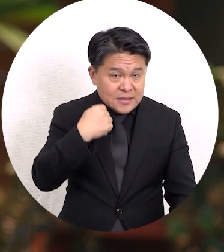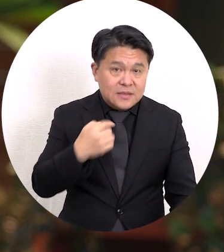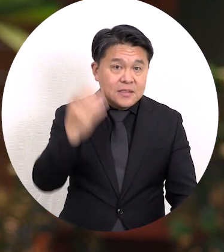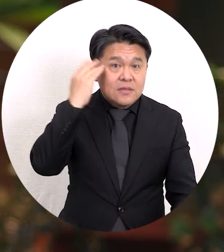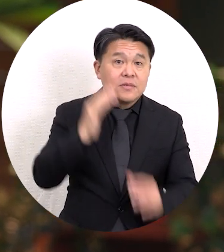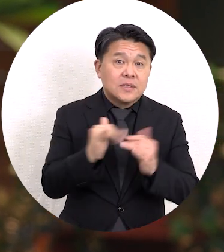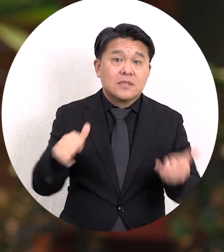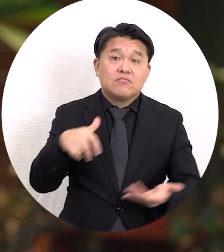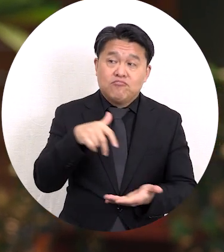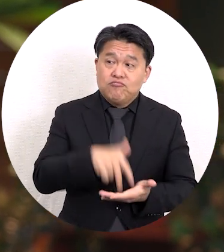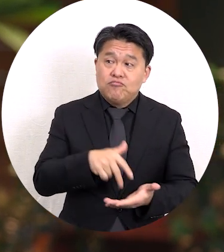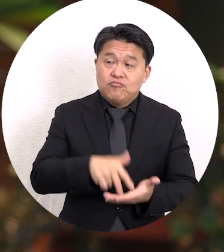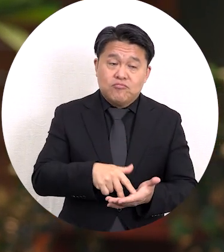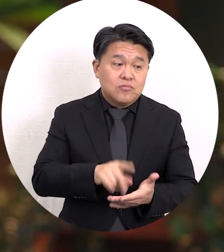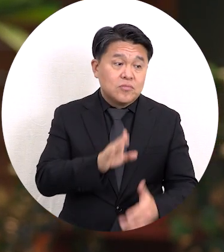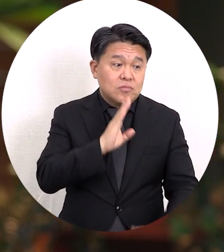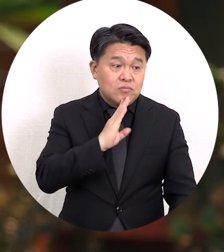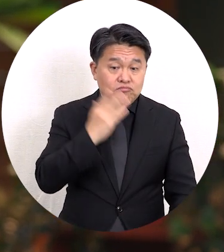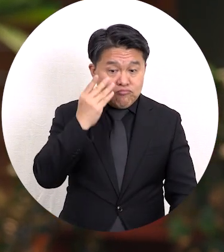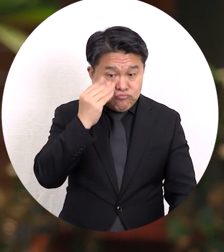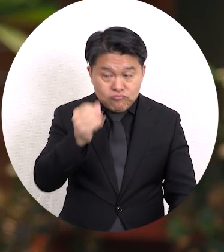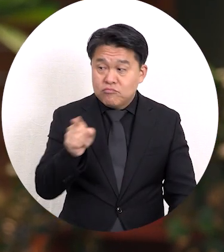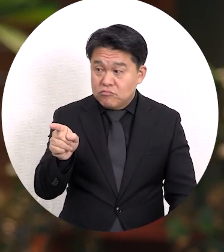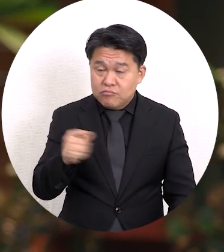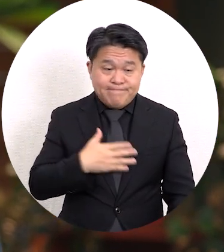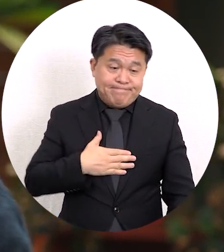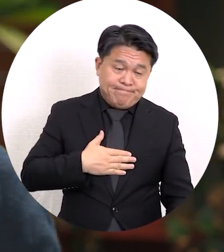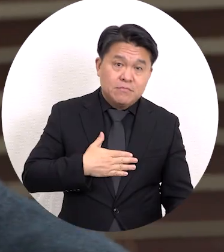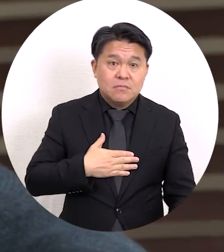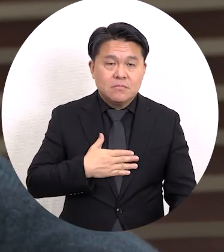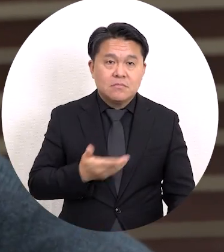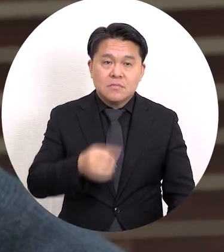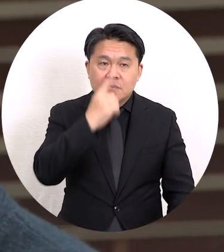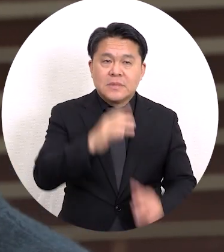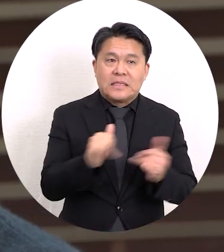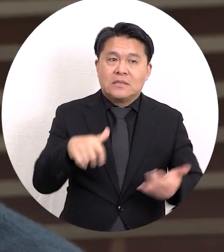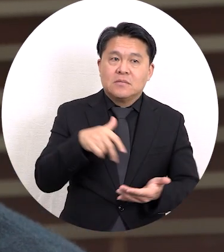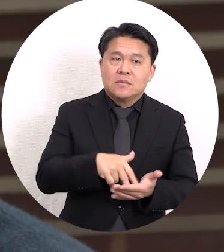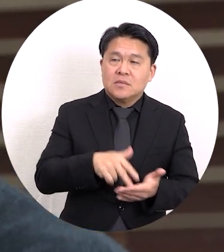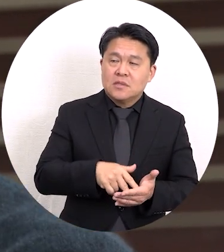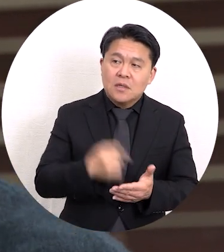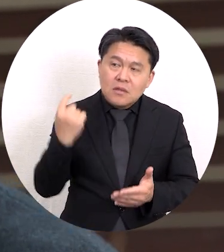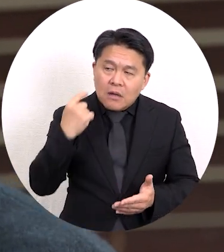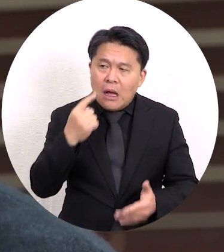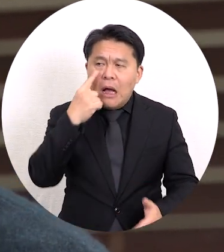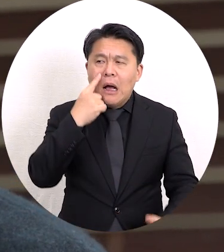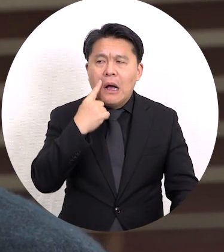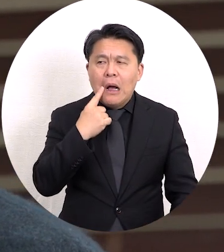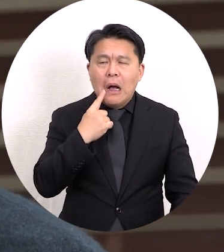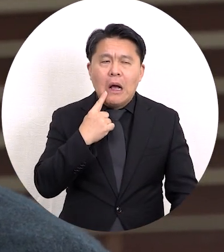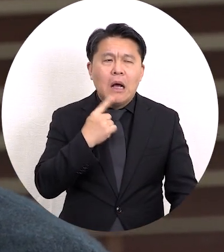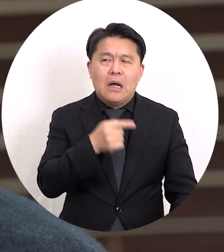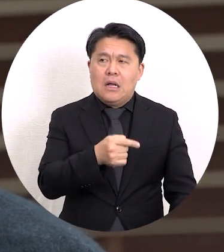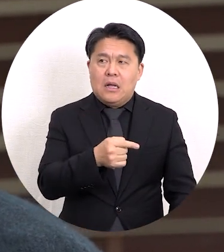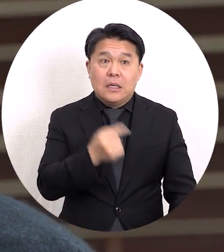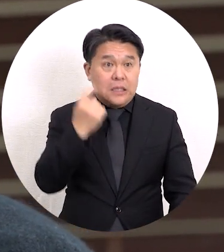that is very familiar to Koreans. However, western music experts interpret that as sadness.